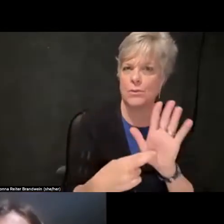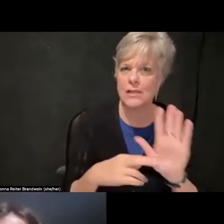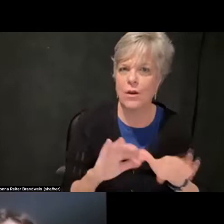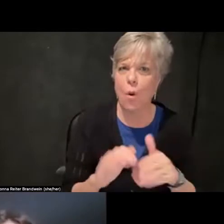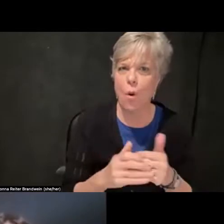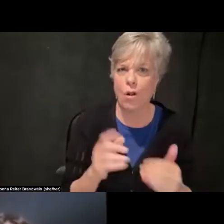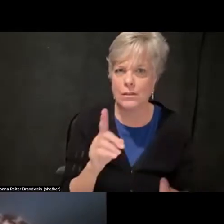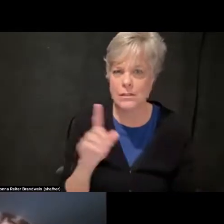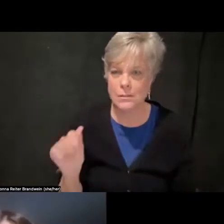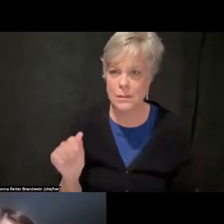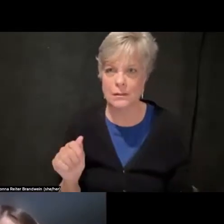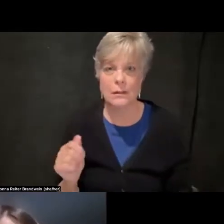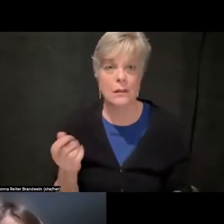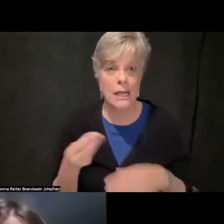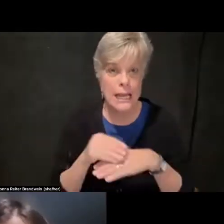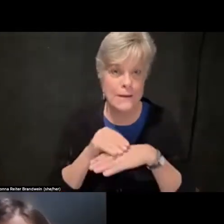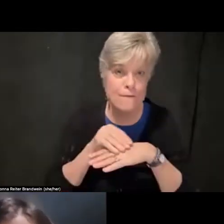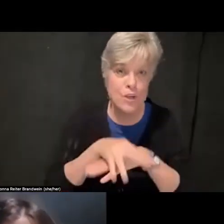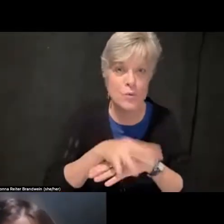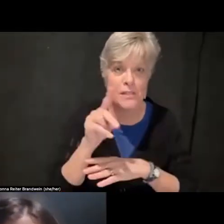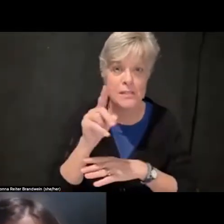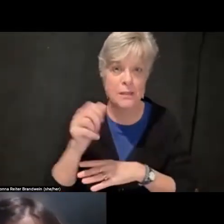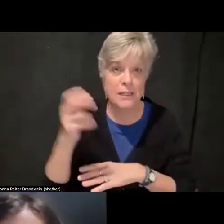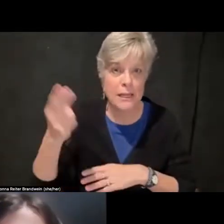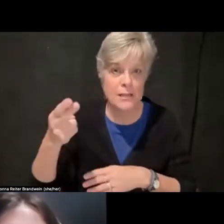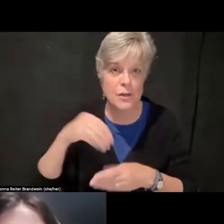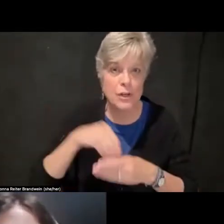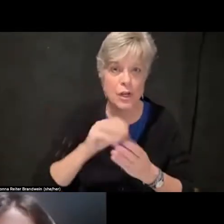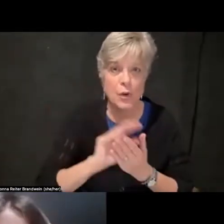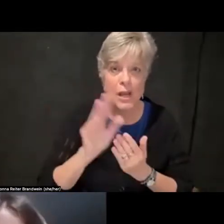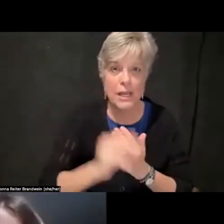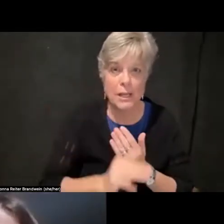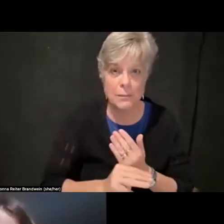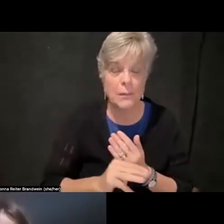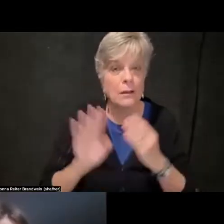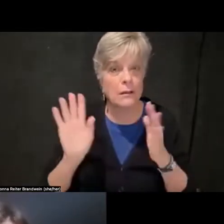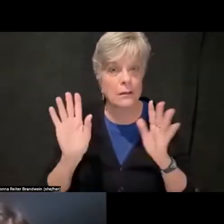Create, I'm sorry, not create, host disability pride events,